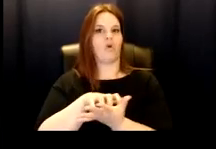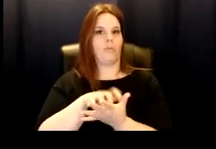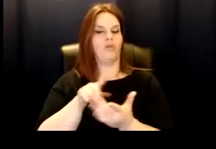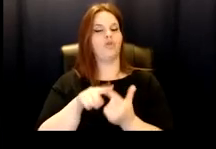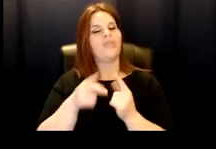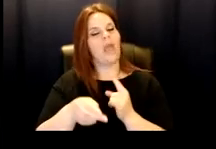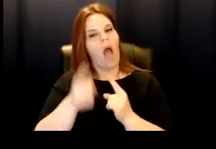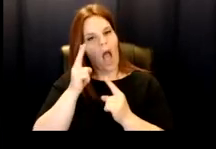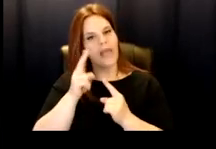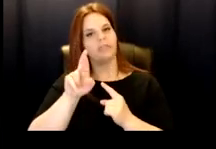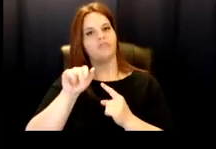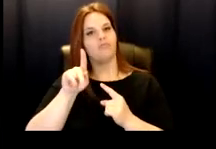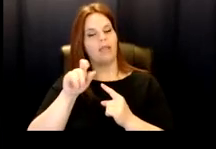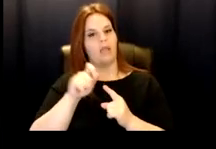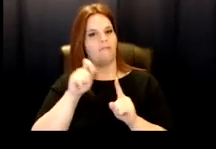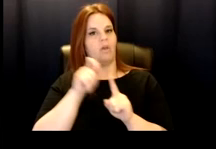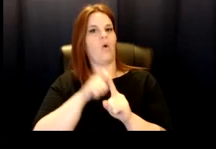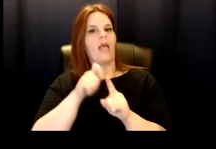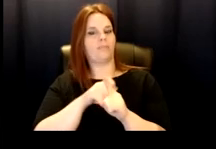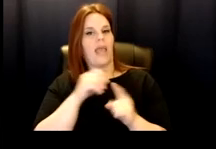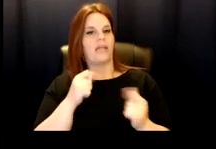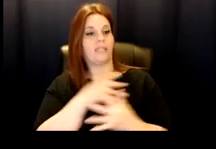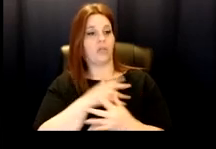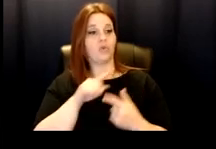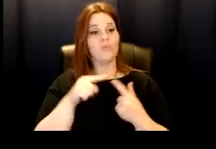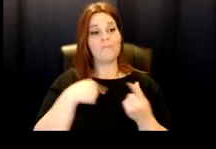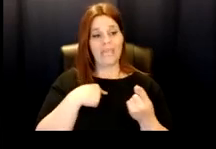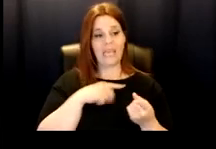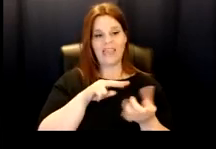I don't know how you all feel about this, but this makes this phenomenon all the more